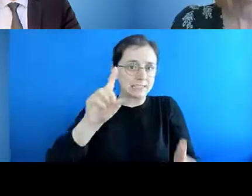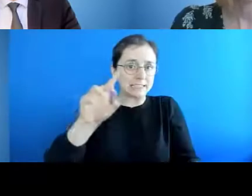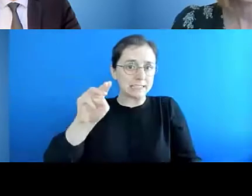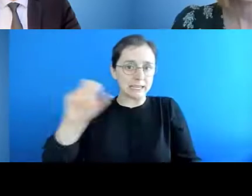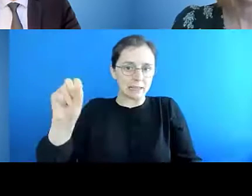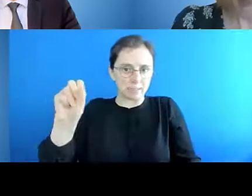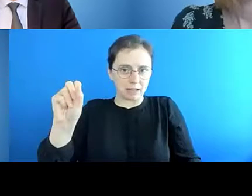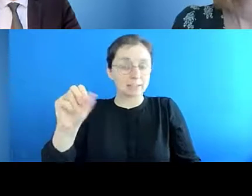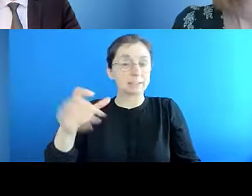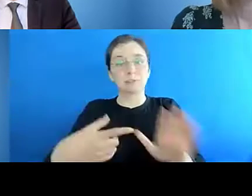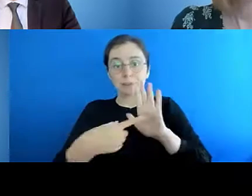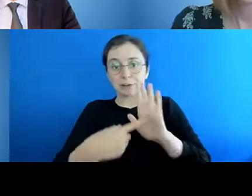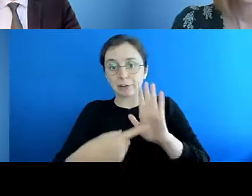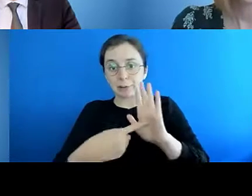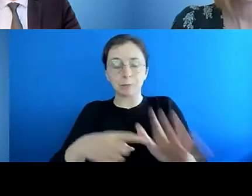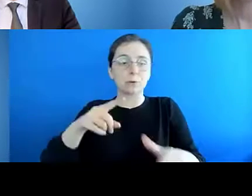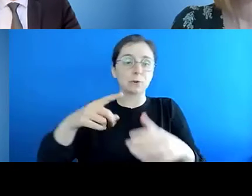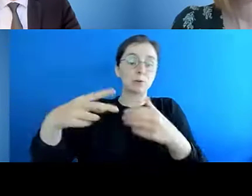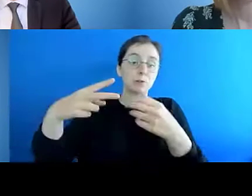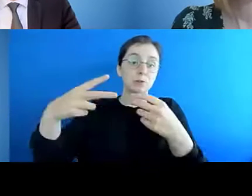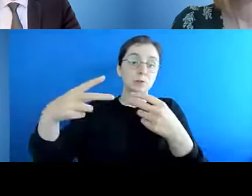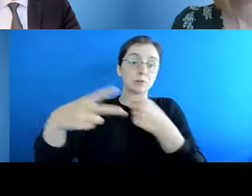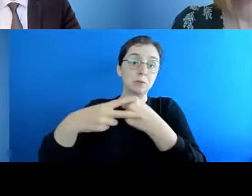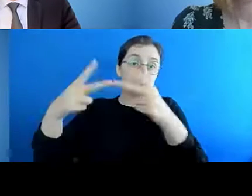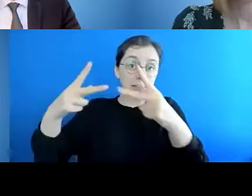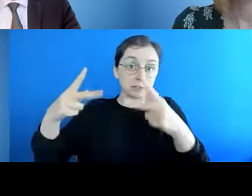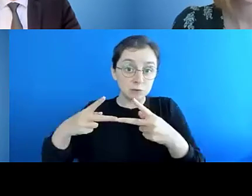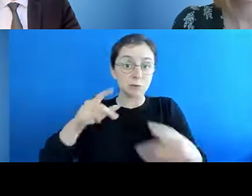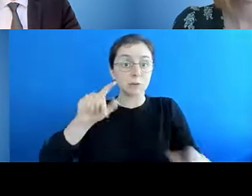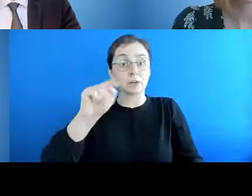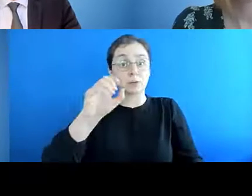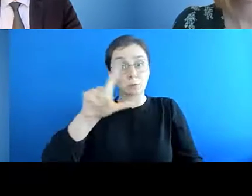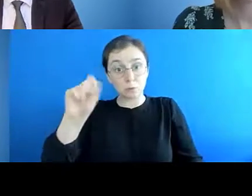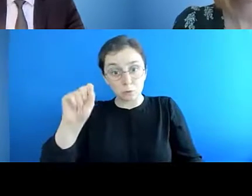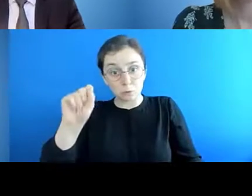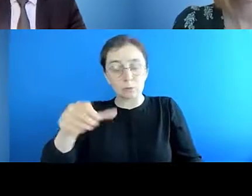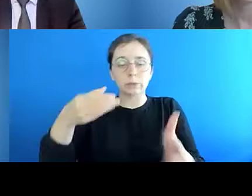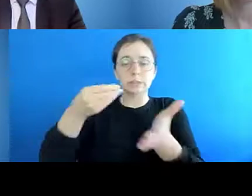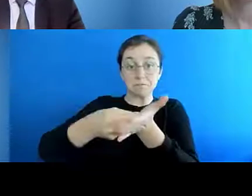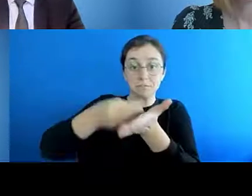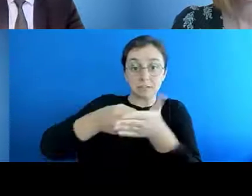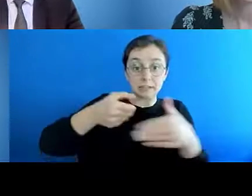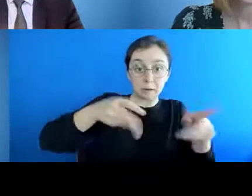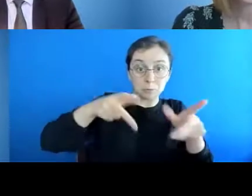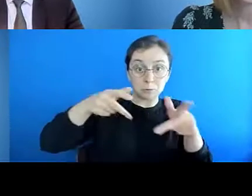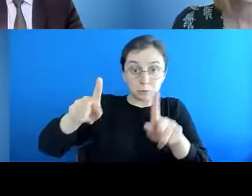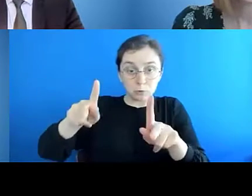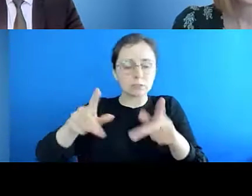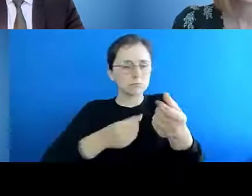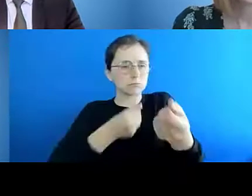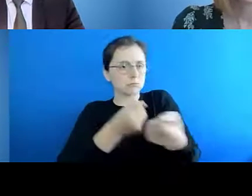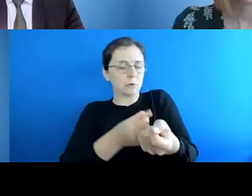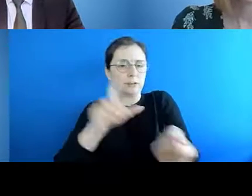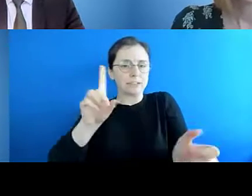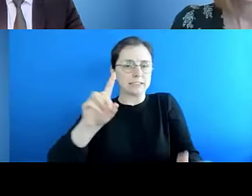This includes in the form of repositories, tools and sometimes funding opportunities to support data sharing in certain cases.